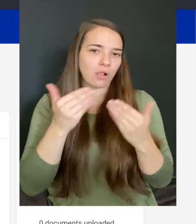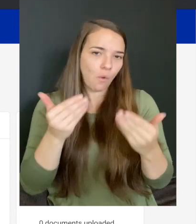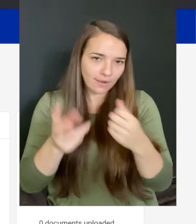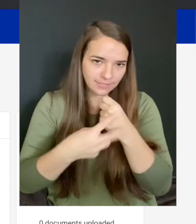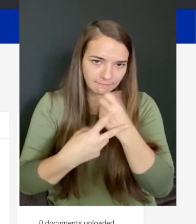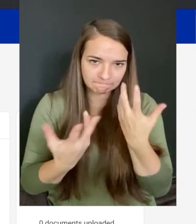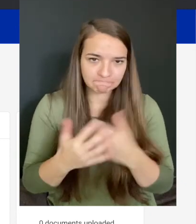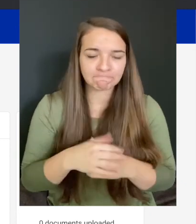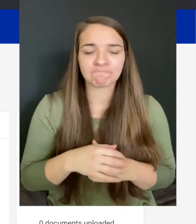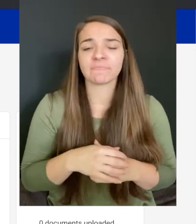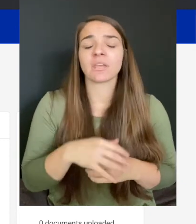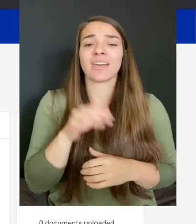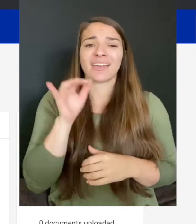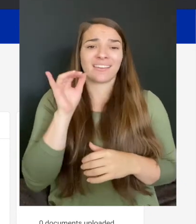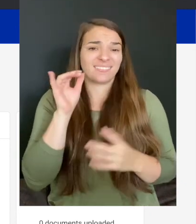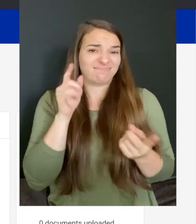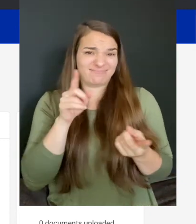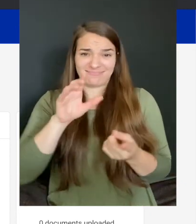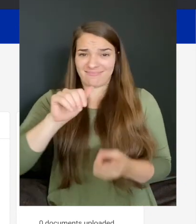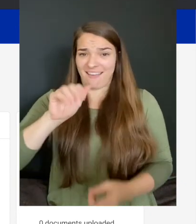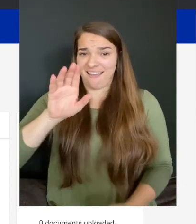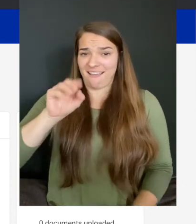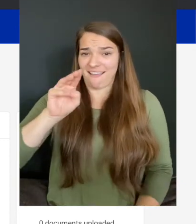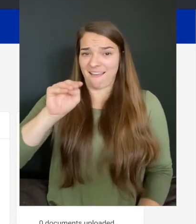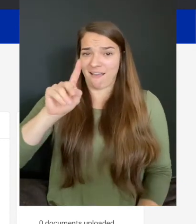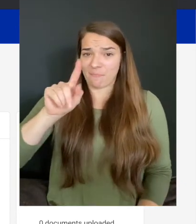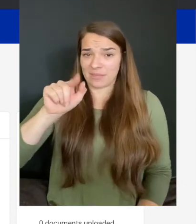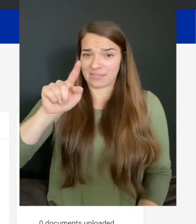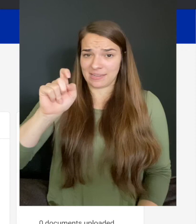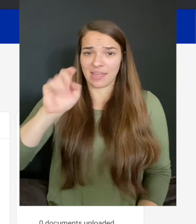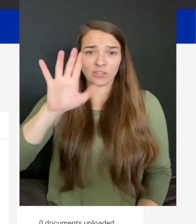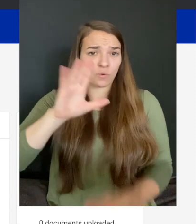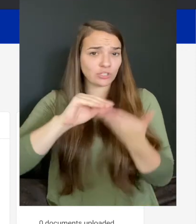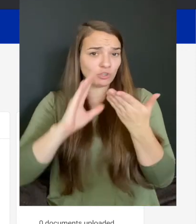much what your Accommodate student portal looks like.